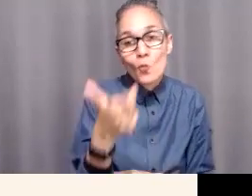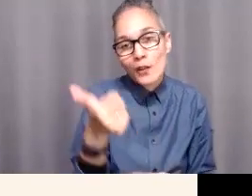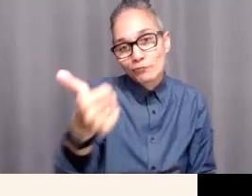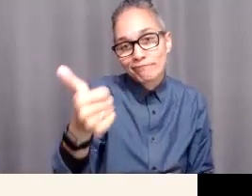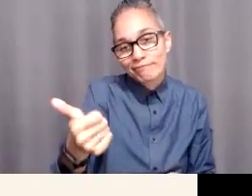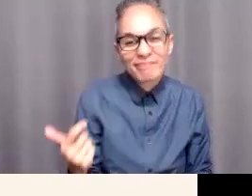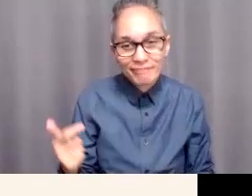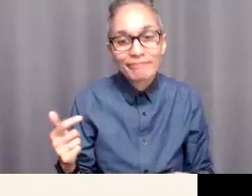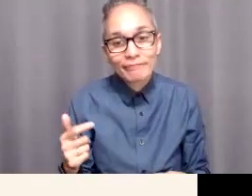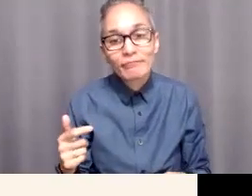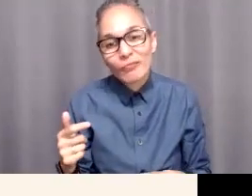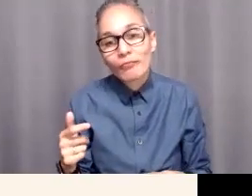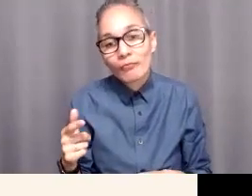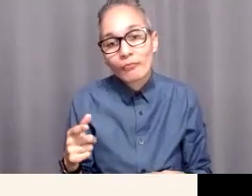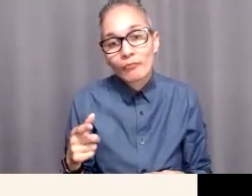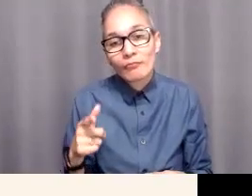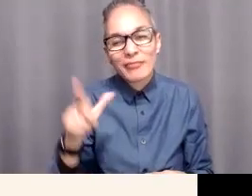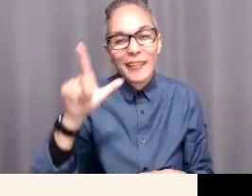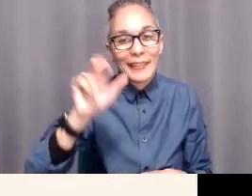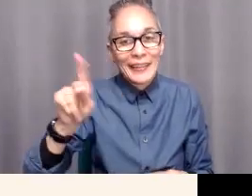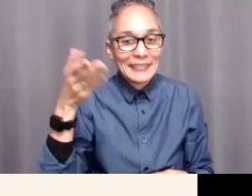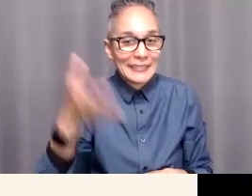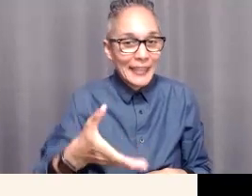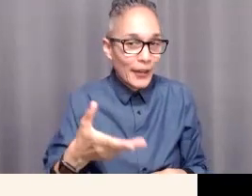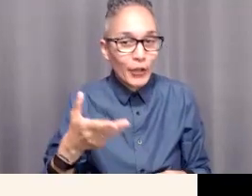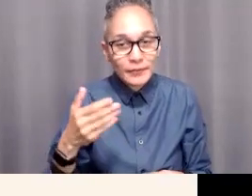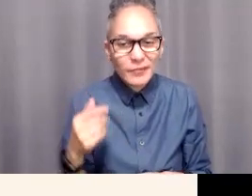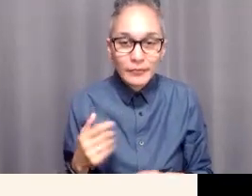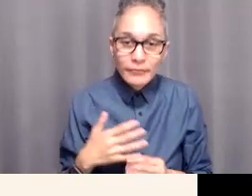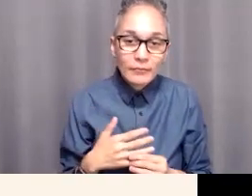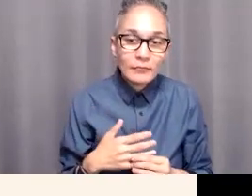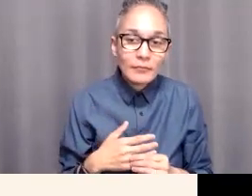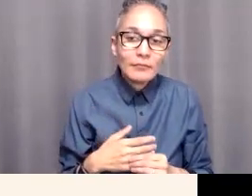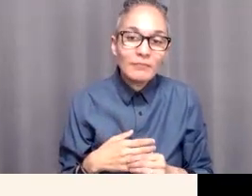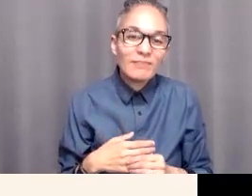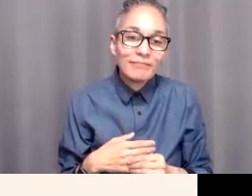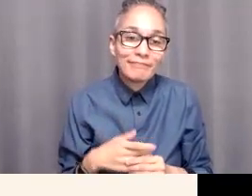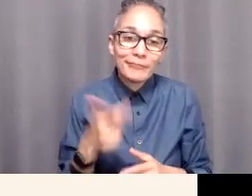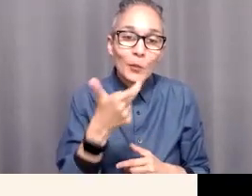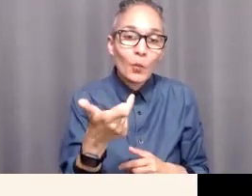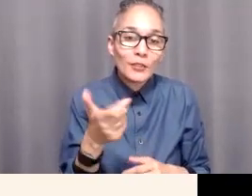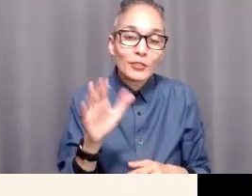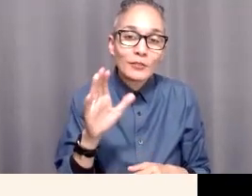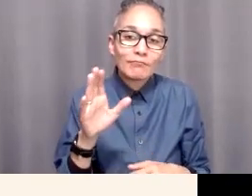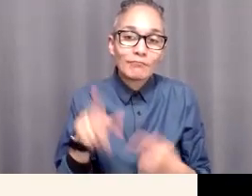The registration link is on the RSI Cvent page there so you can watch it at your own, convenience as well too.